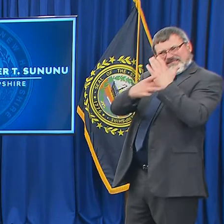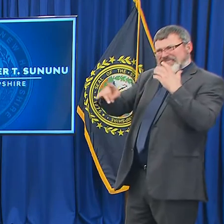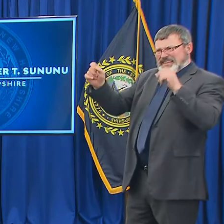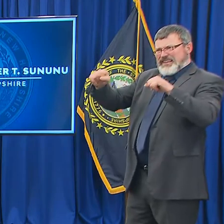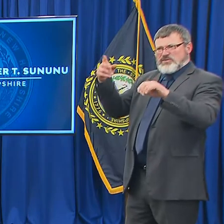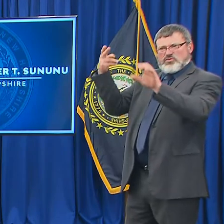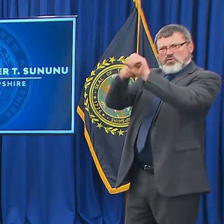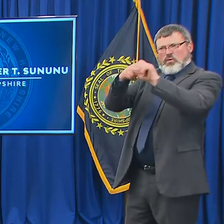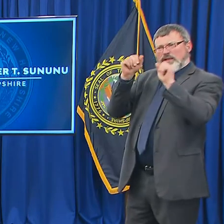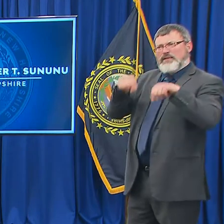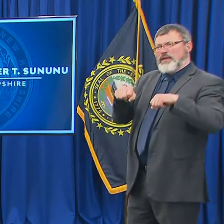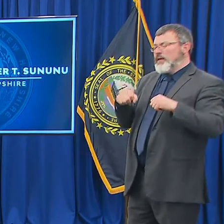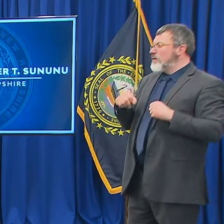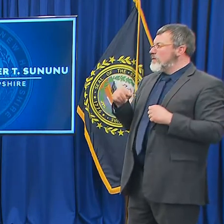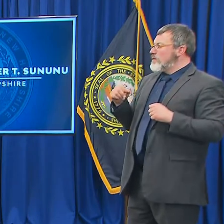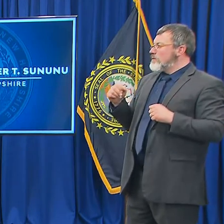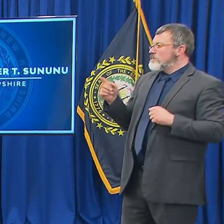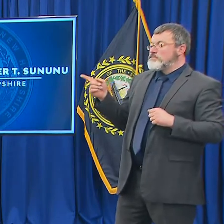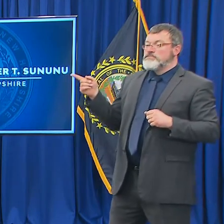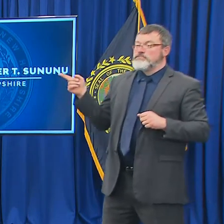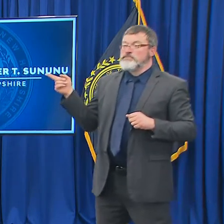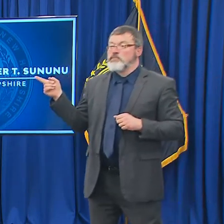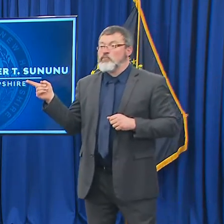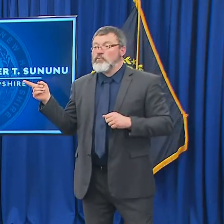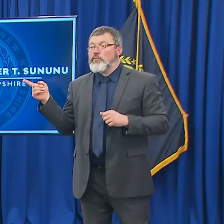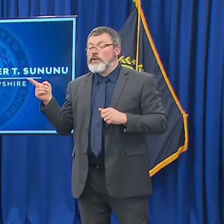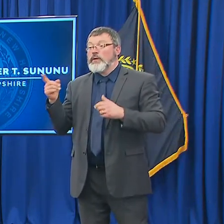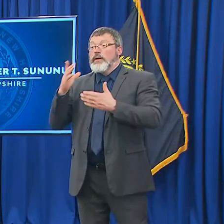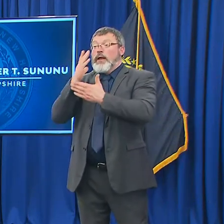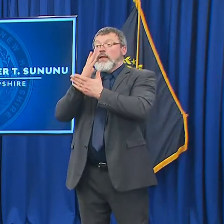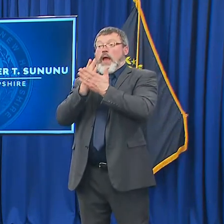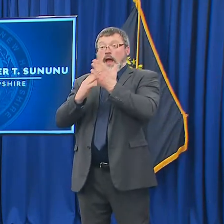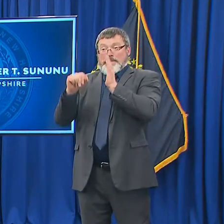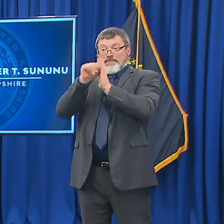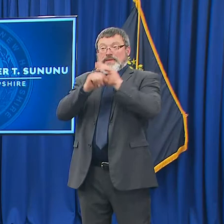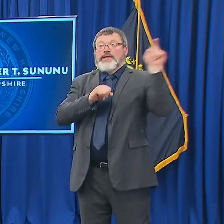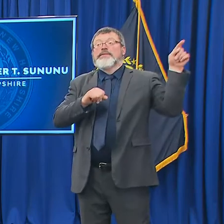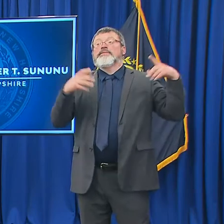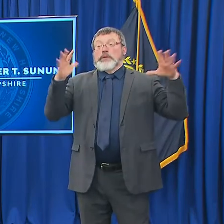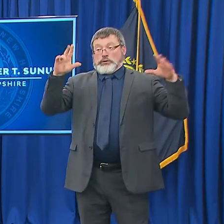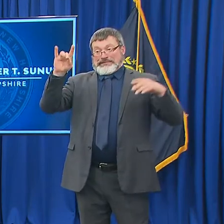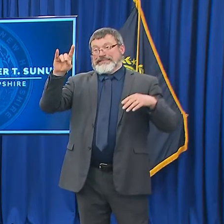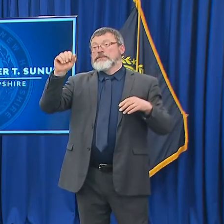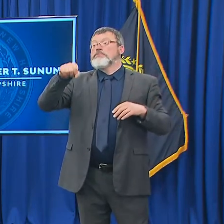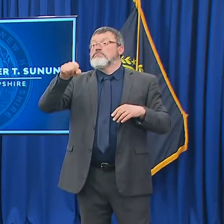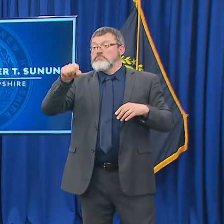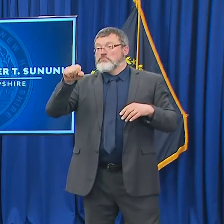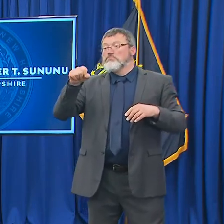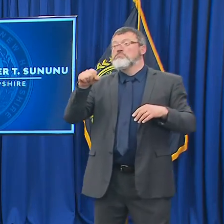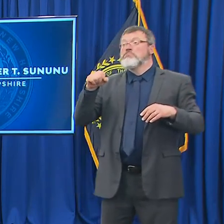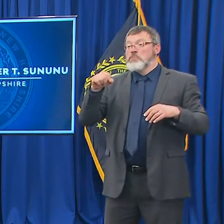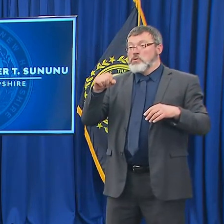Could we use National Guard if it's an option. But I don't think there's a clinical component that that is available to use at least that